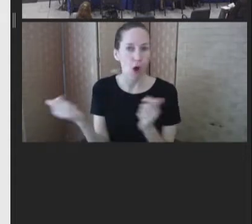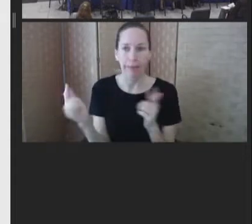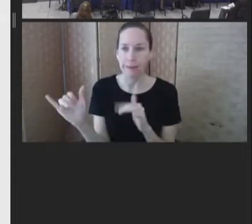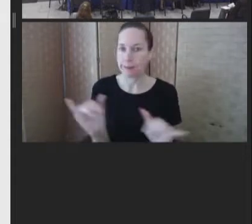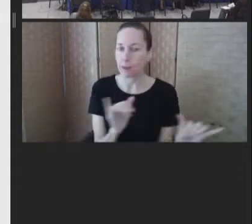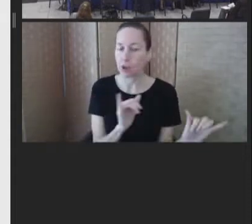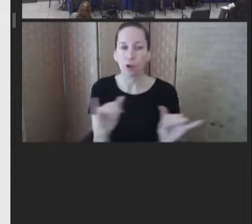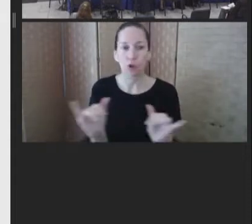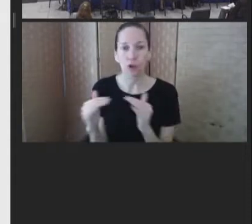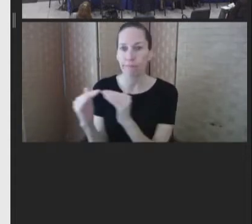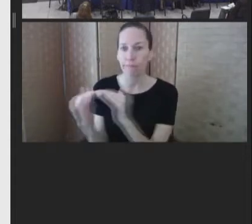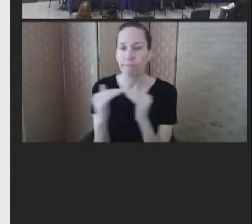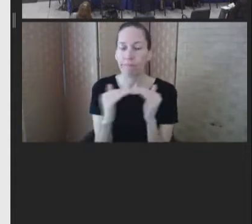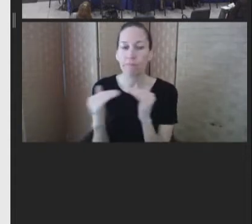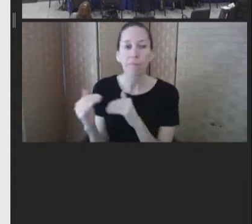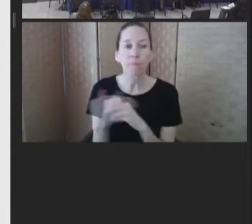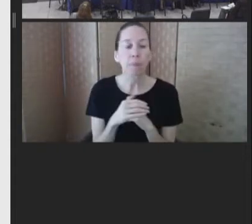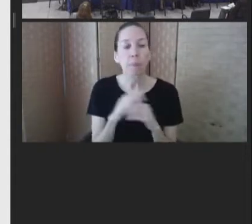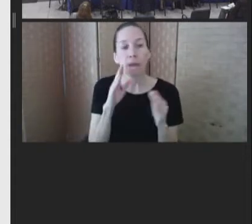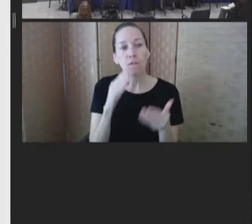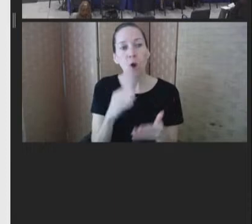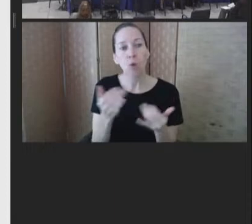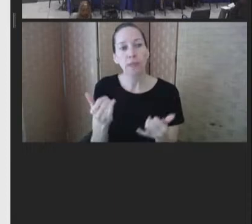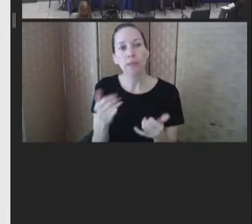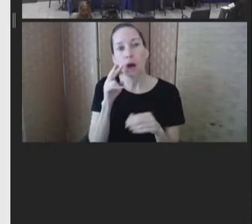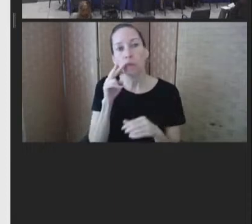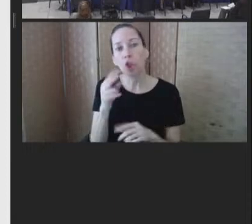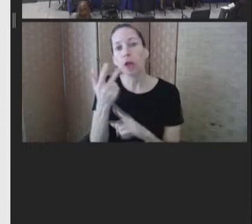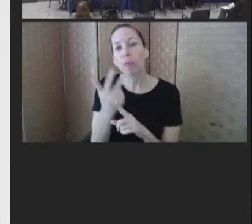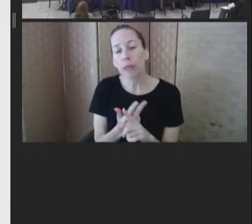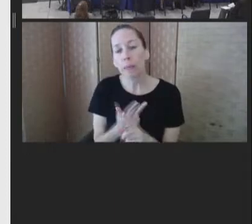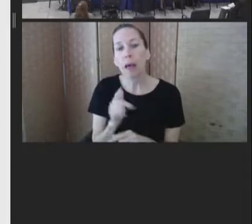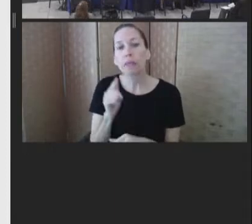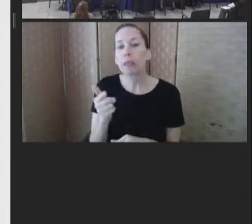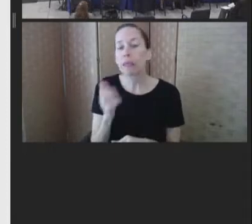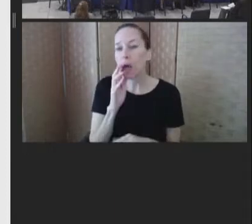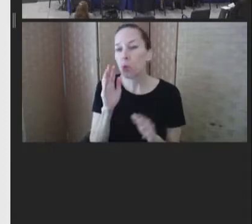right now is to look at the three months, and then eventually, six and nine and 12 months data,